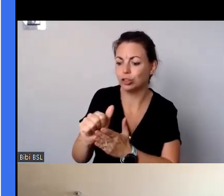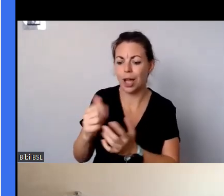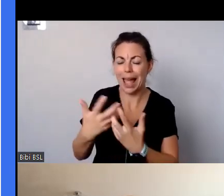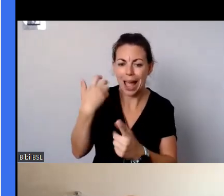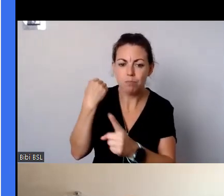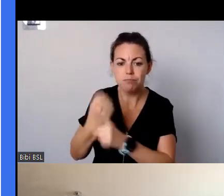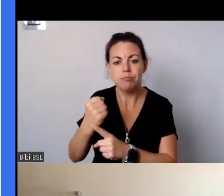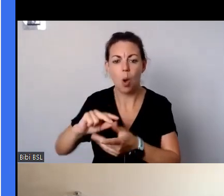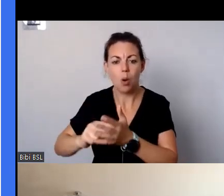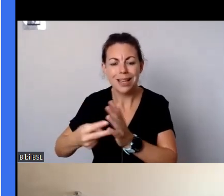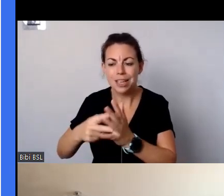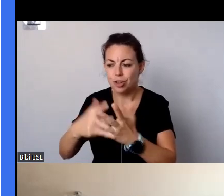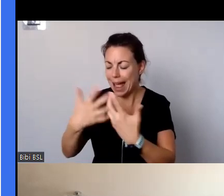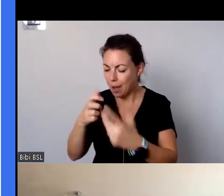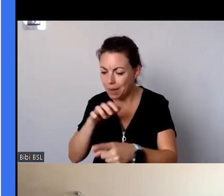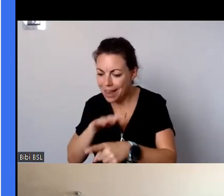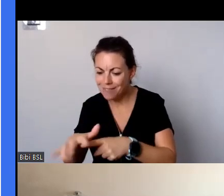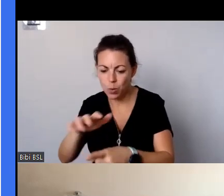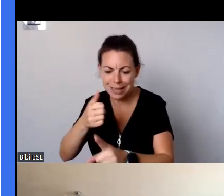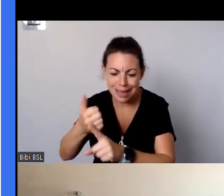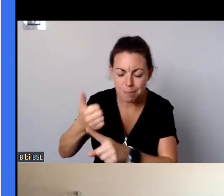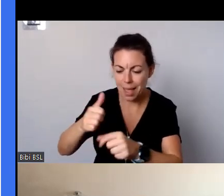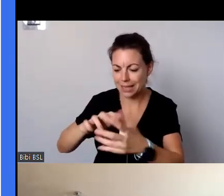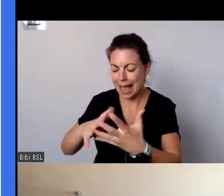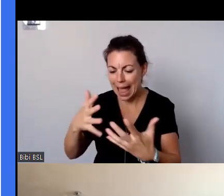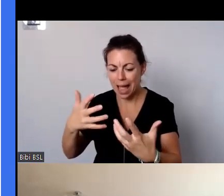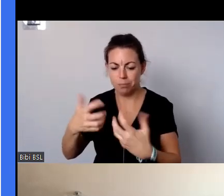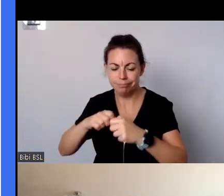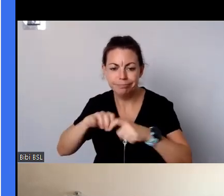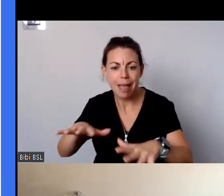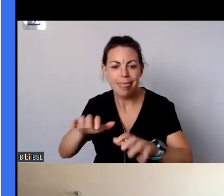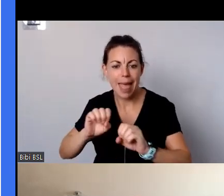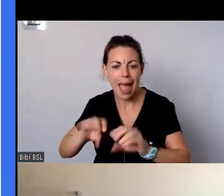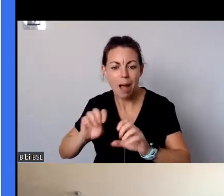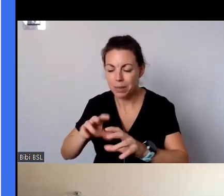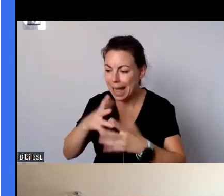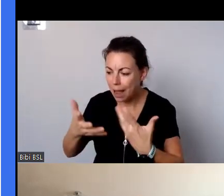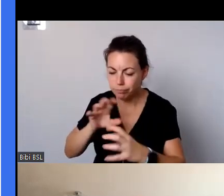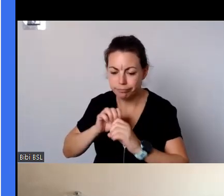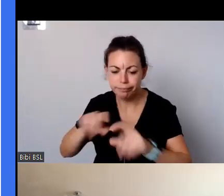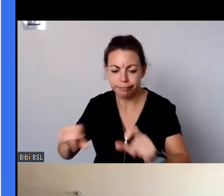or an individual does their business, distributes their creative output, or engages with their audiences.